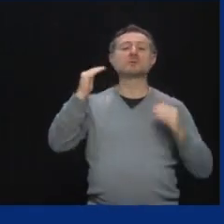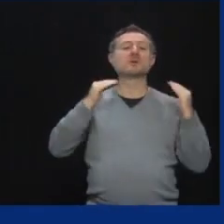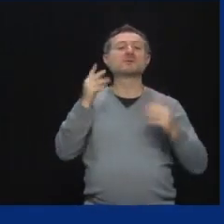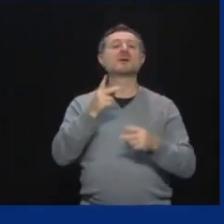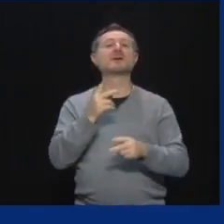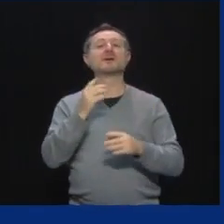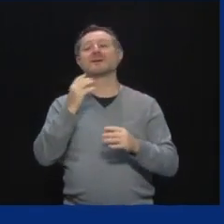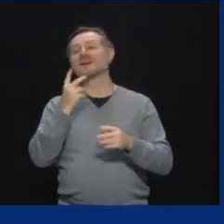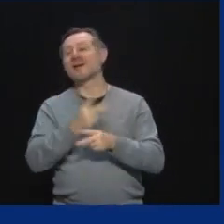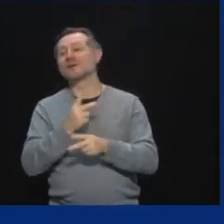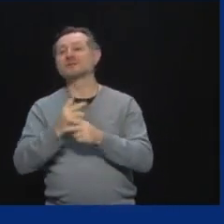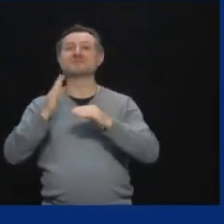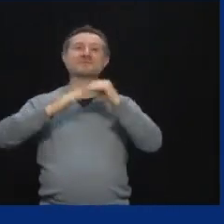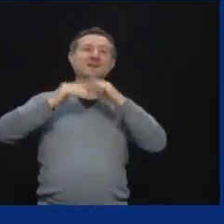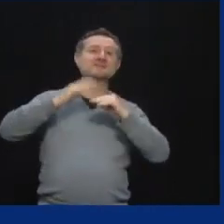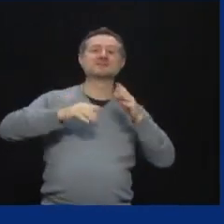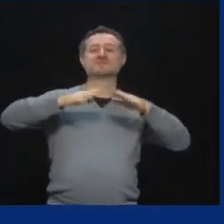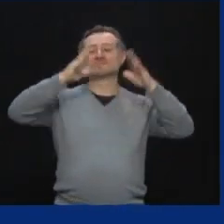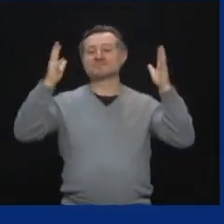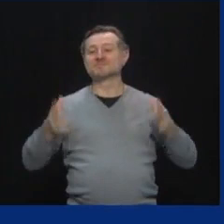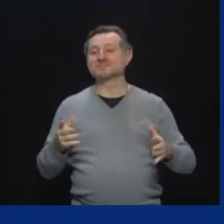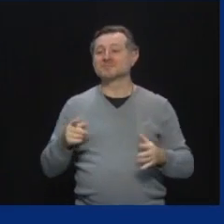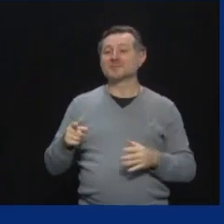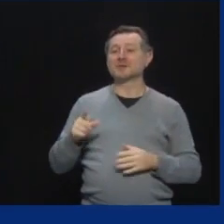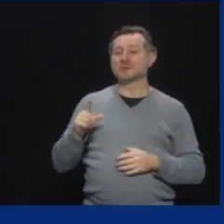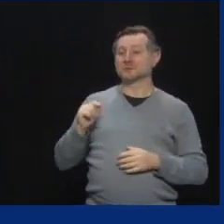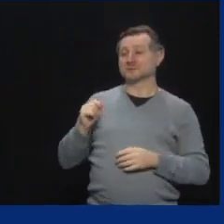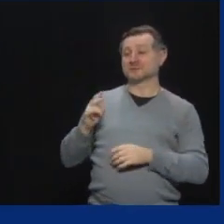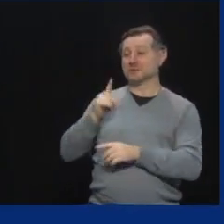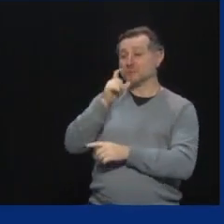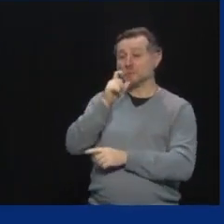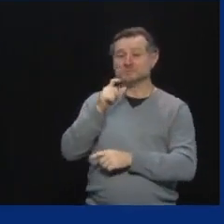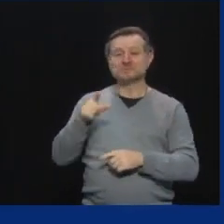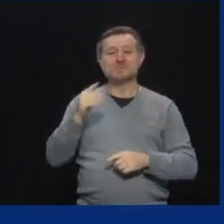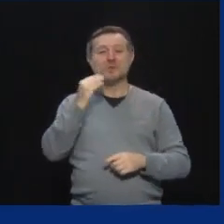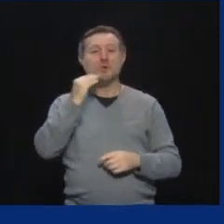effect October seven. That'll be home health care agencies, hospices, adult